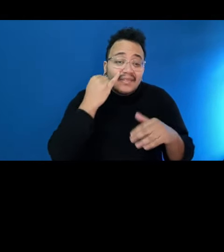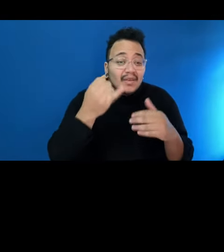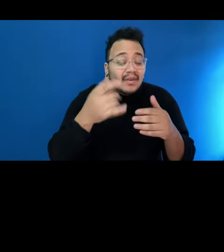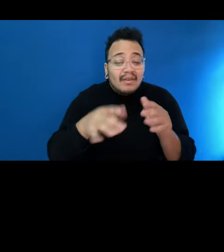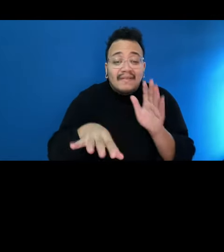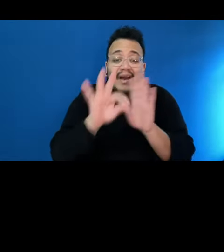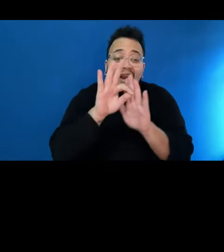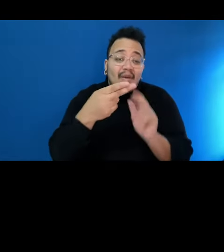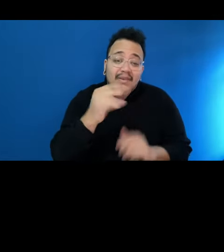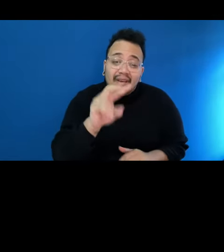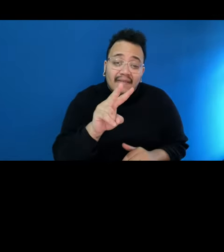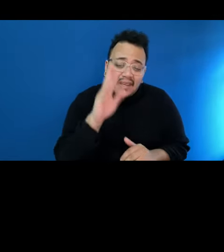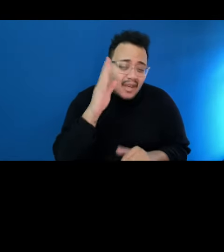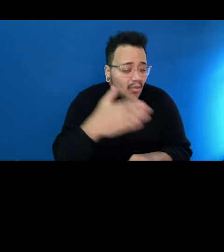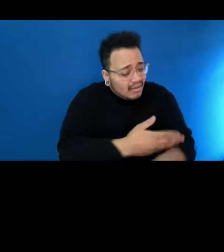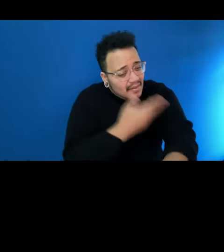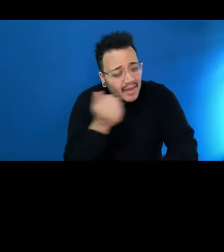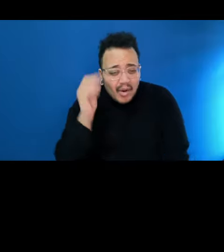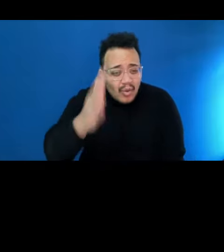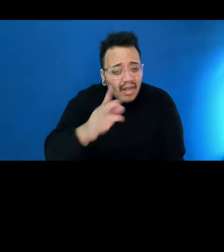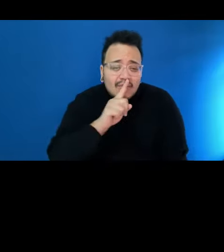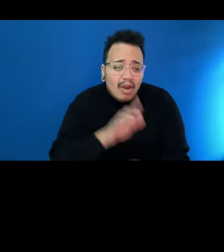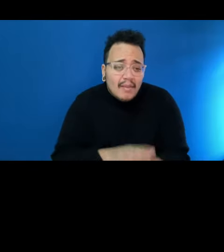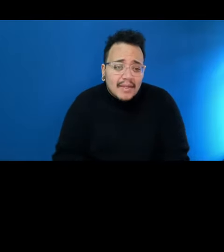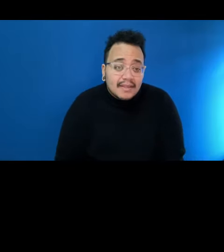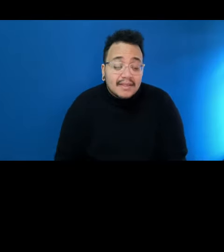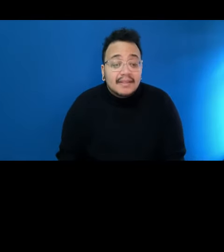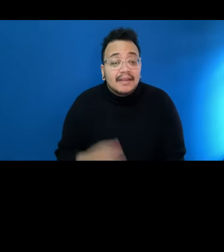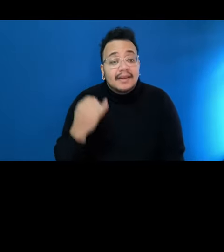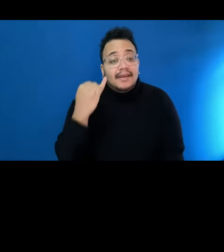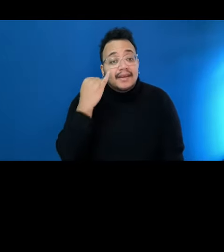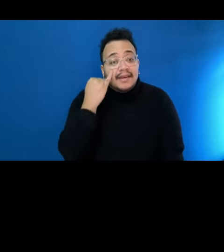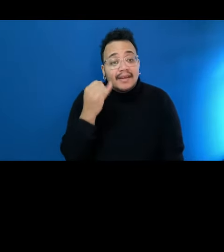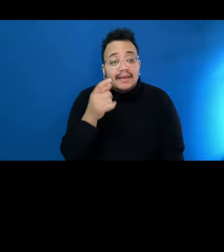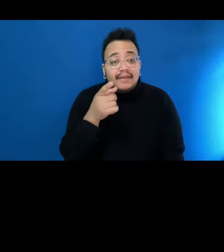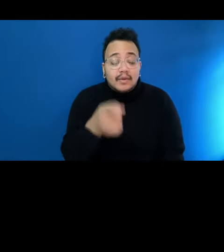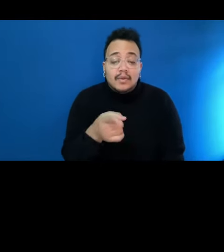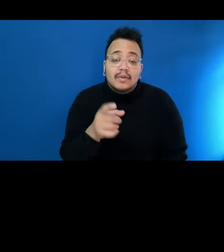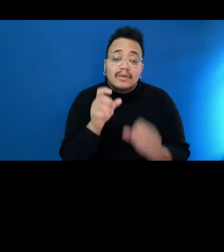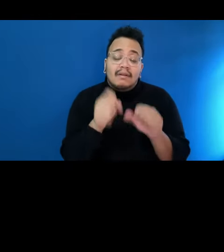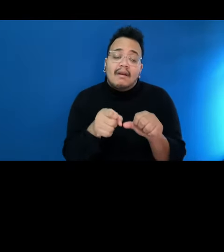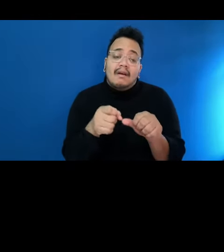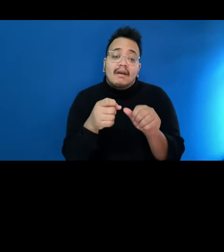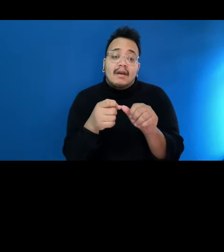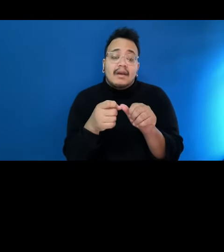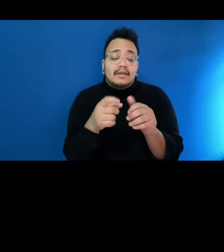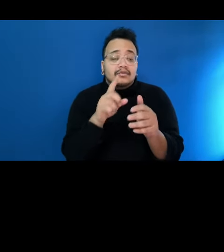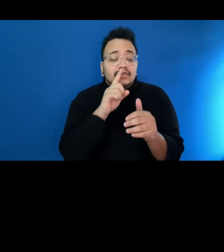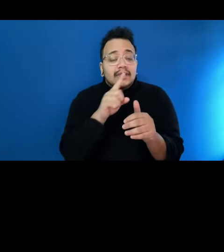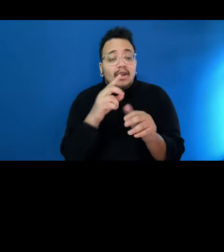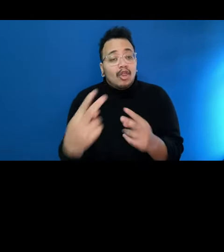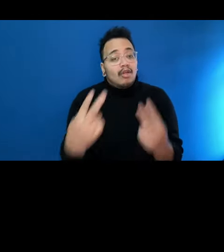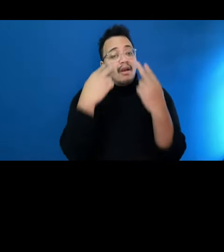"Darling, it gets nothing but better." If you can look and use me as an example, use me as your support.